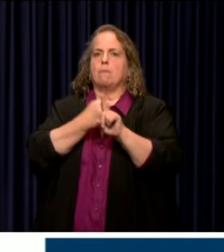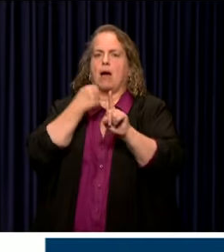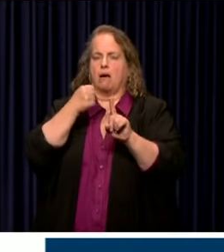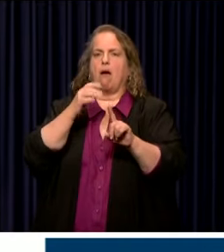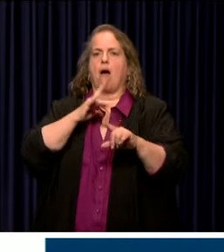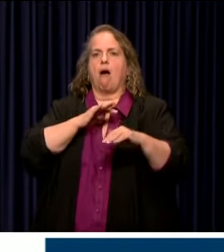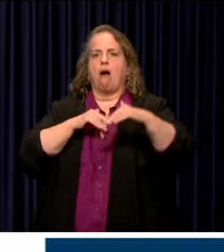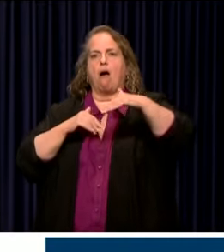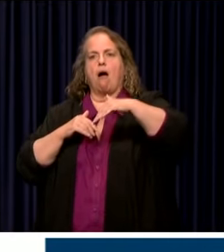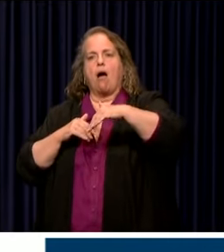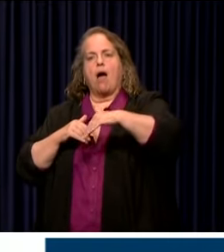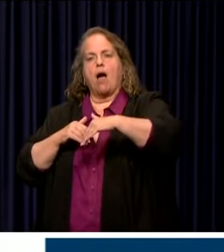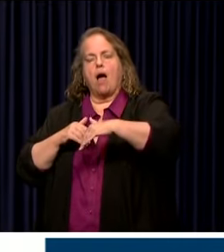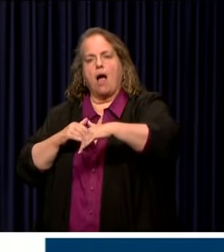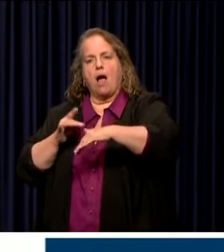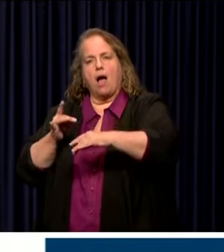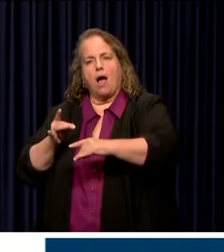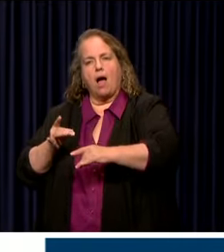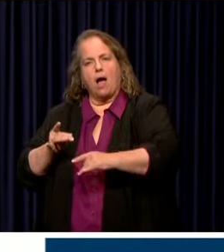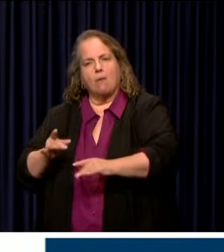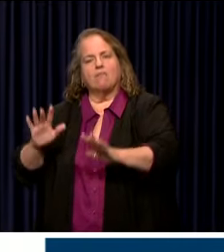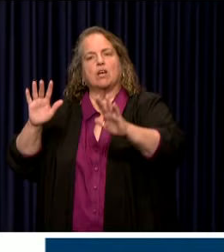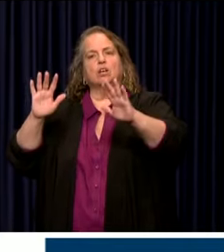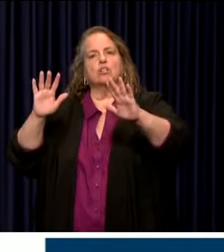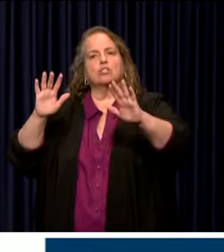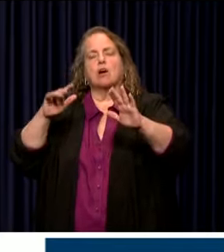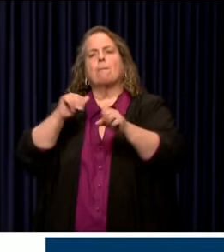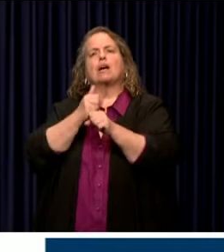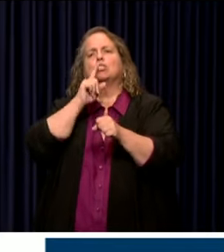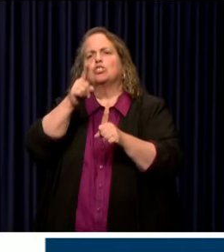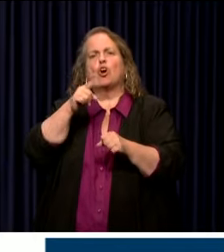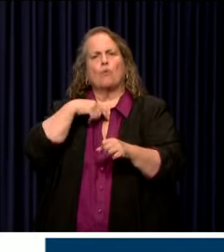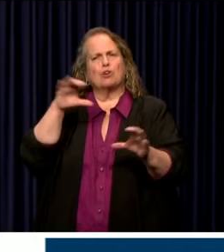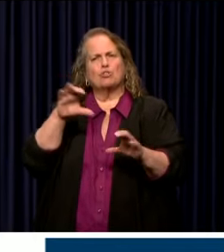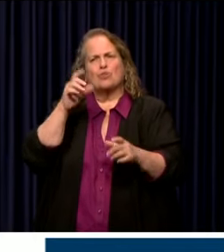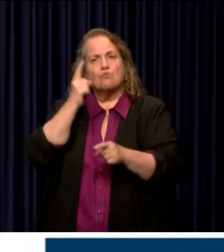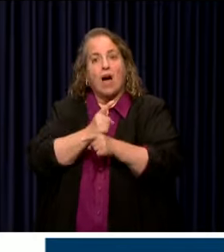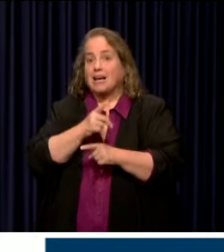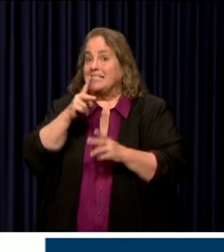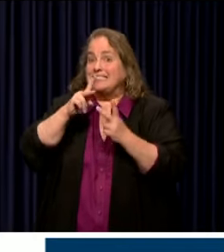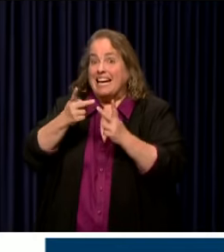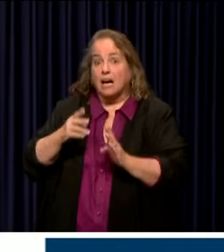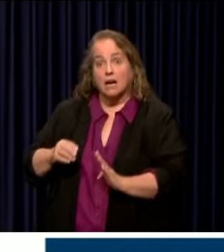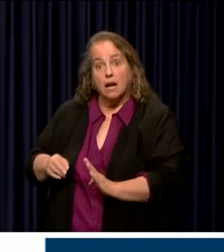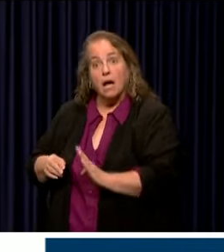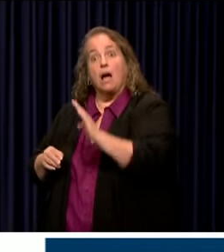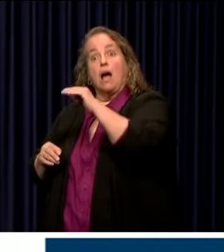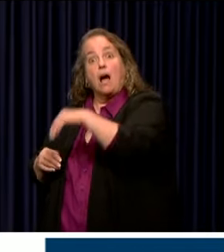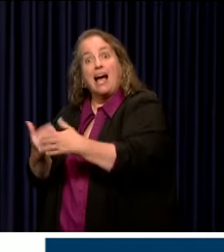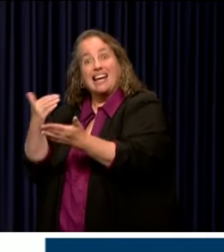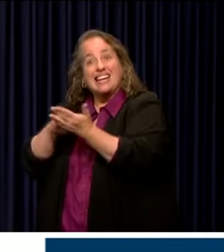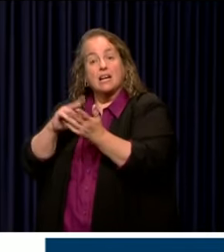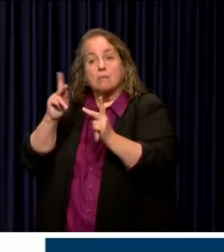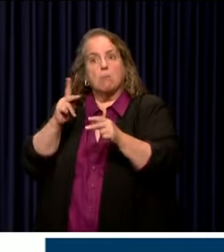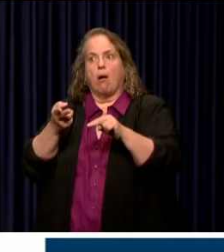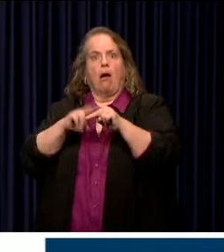DR. FAUCI THE OTHER DAY. THIS IS HIM ANSWERING QUESTIONS ABOUT FOLLOWING THE WHITE HOUSE